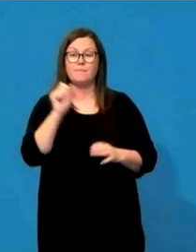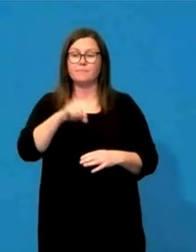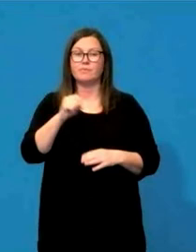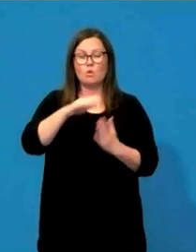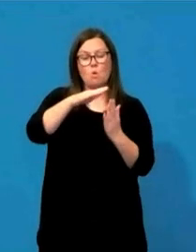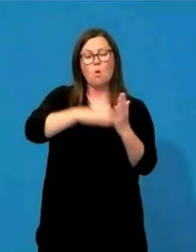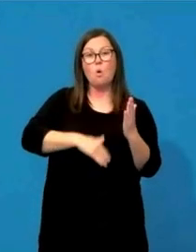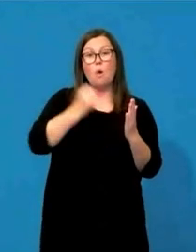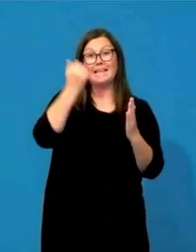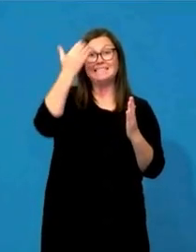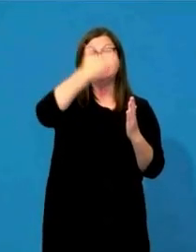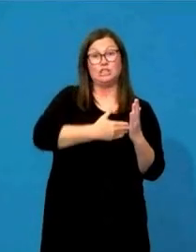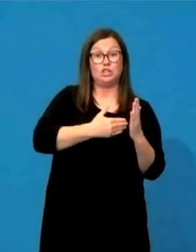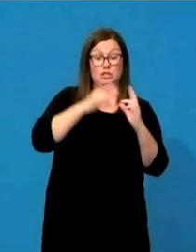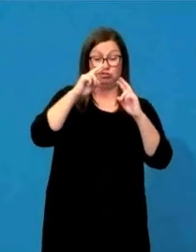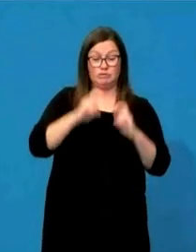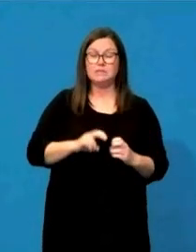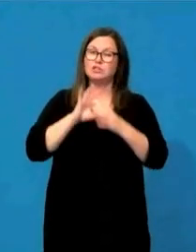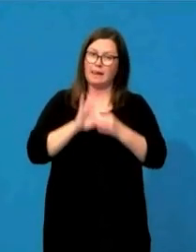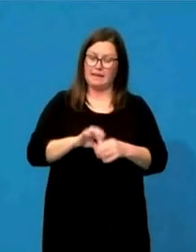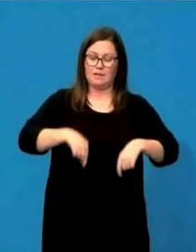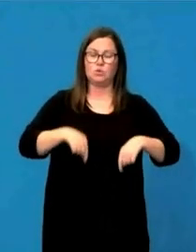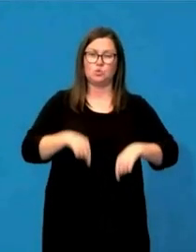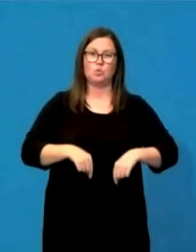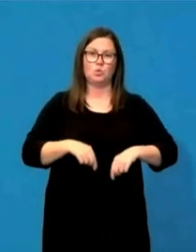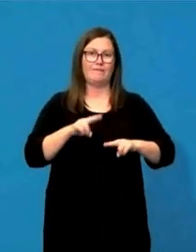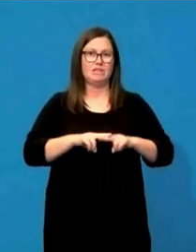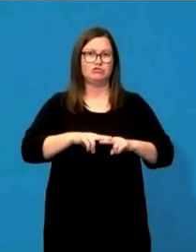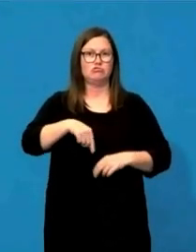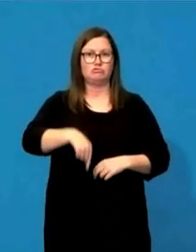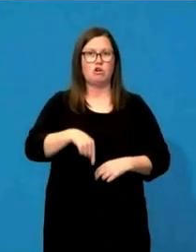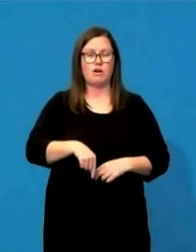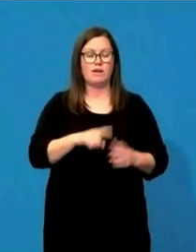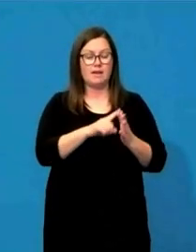So I was invited by Emily and Professor Elizabeth Elliot, who Emily has worked with